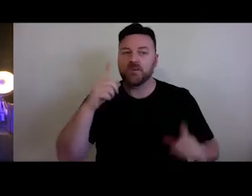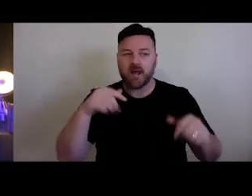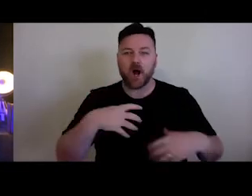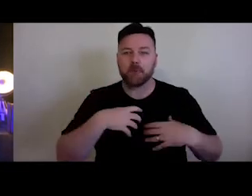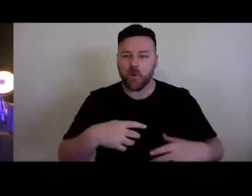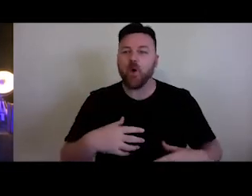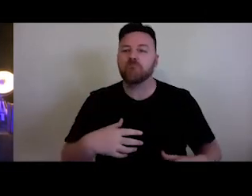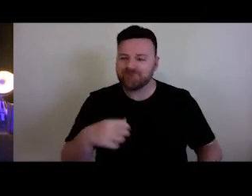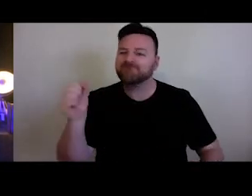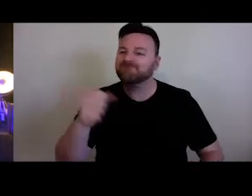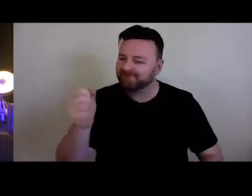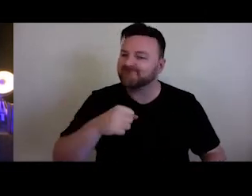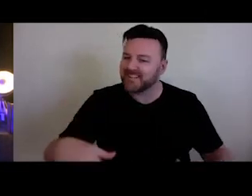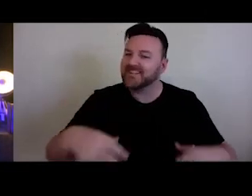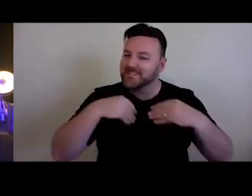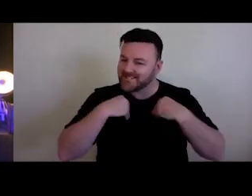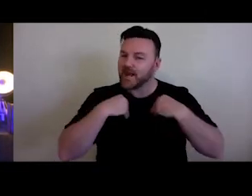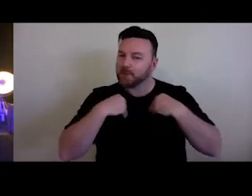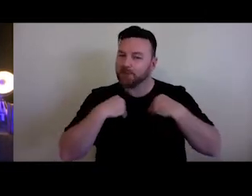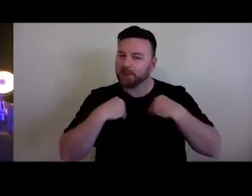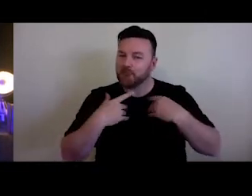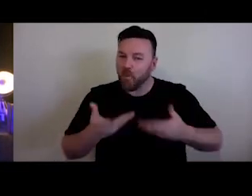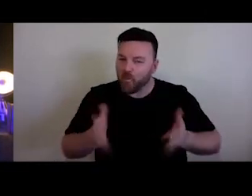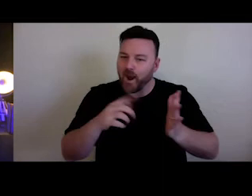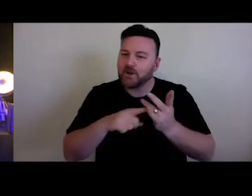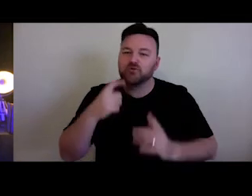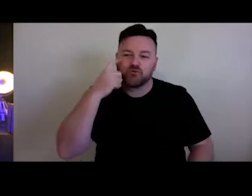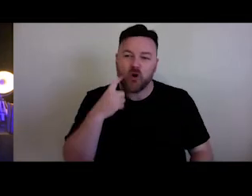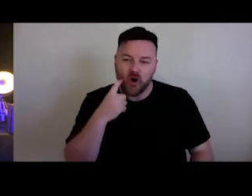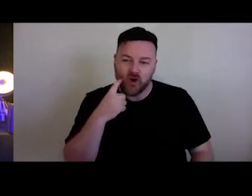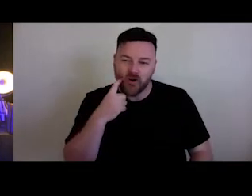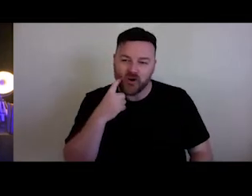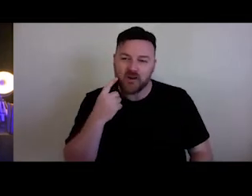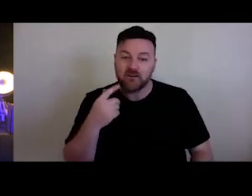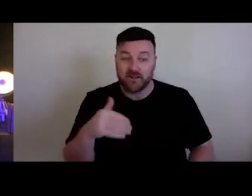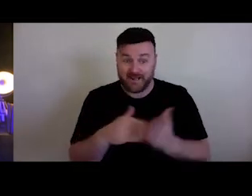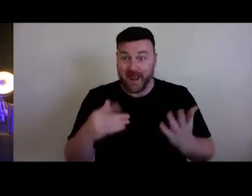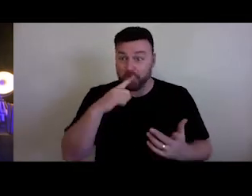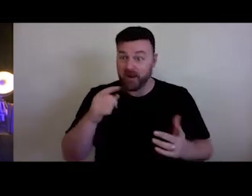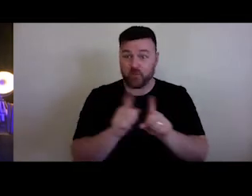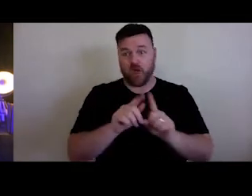audience is online, are much bigger and a lot more people looking for content and are content hungry online right now. You also got the